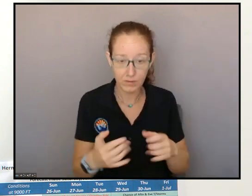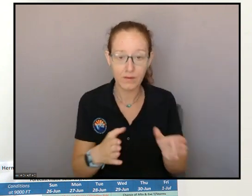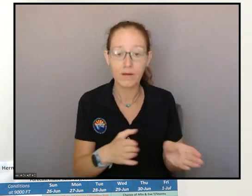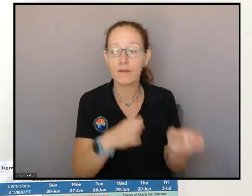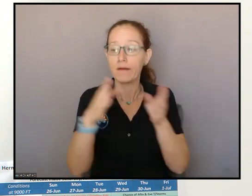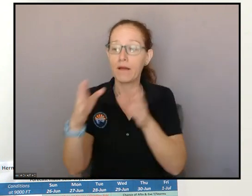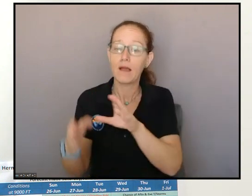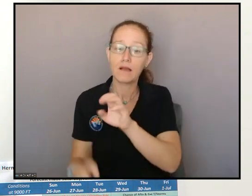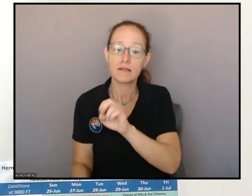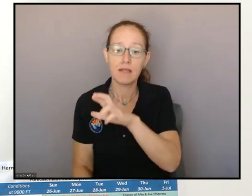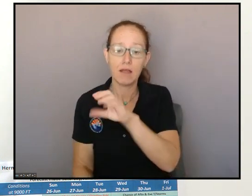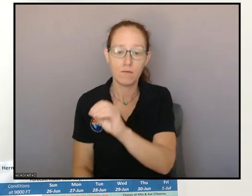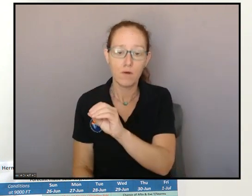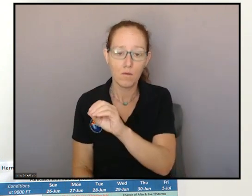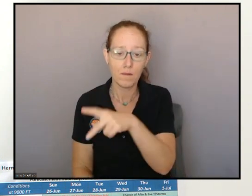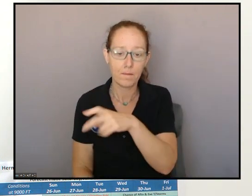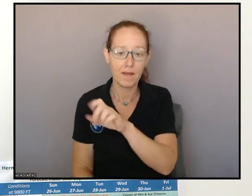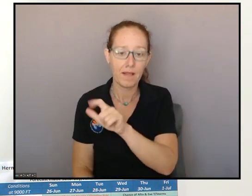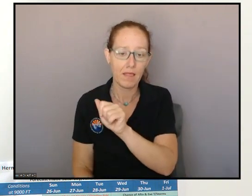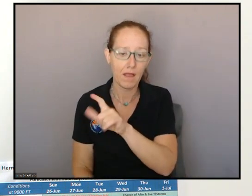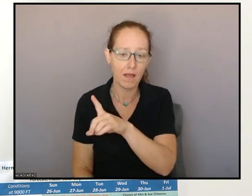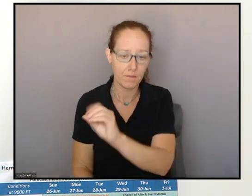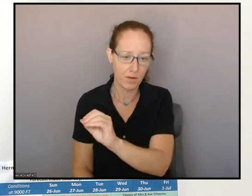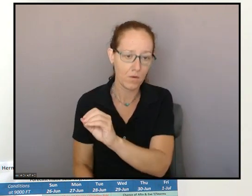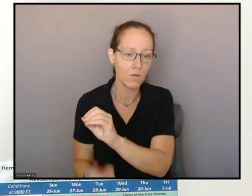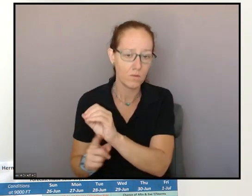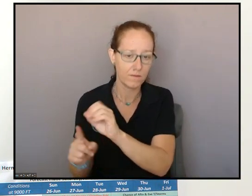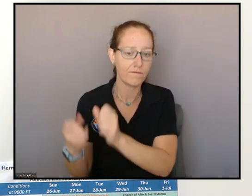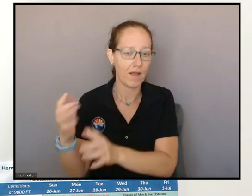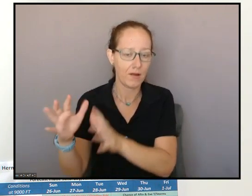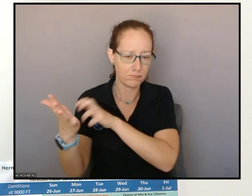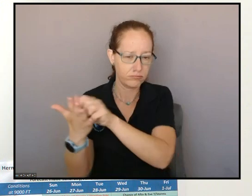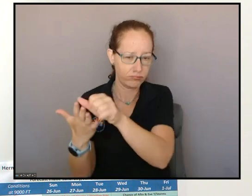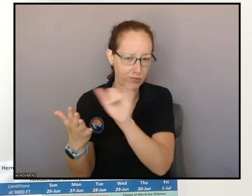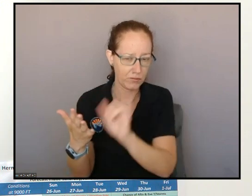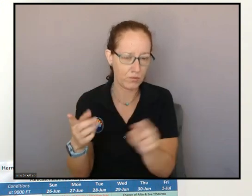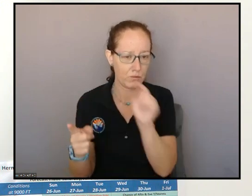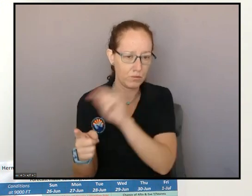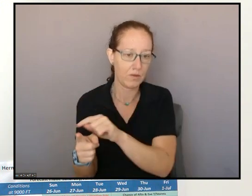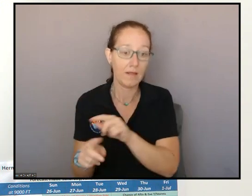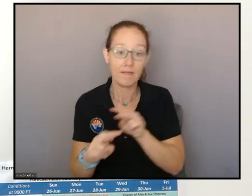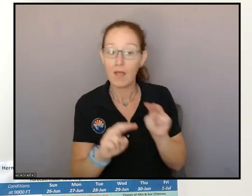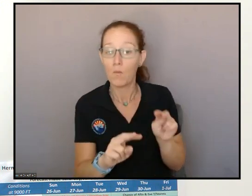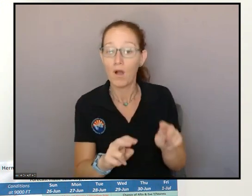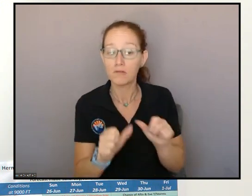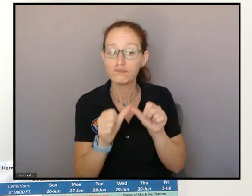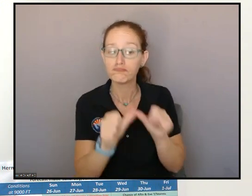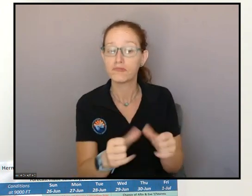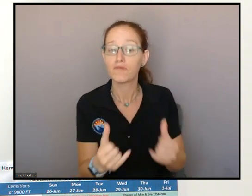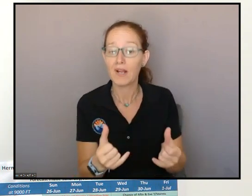right now until 6 PM this evening. Um it's possible to get extended. We just don't know that yet. But it is